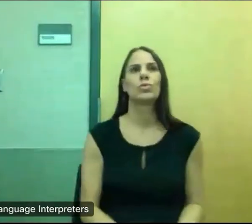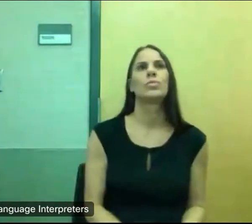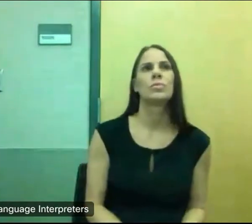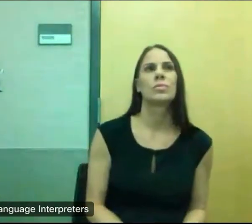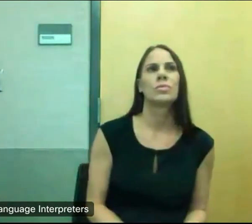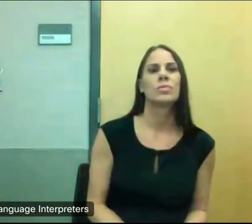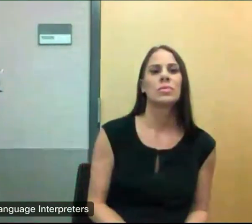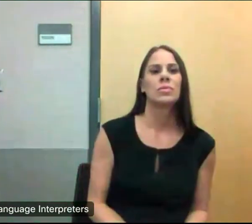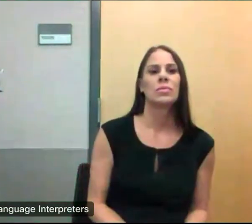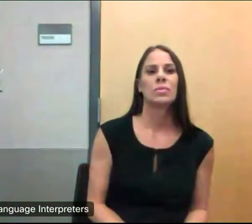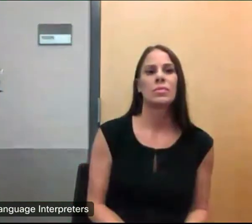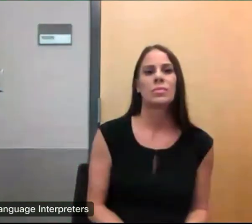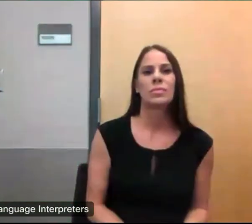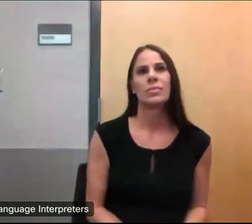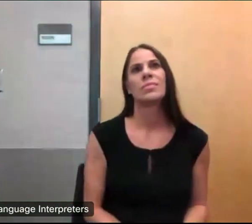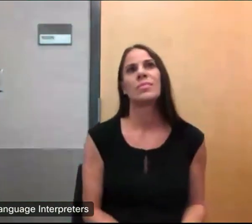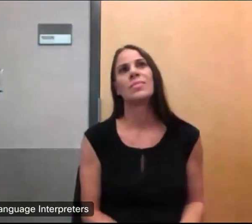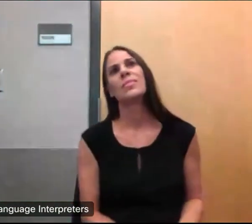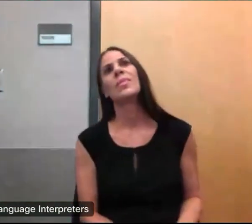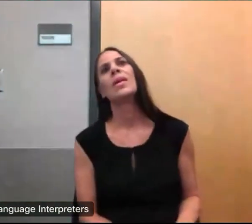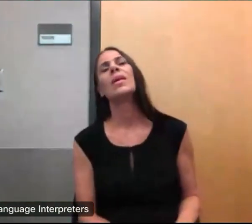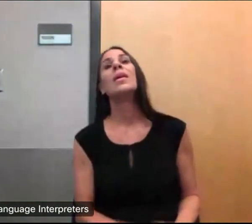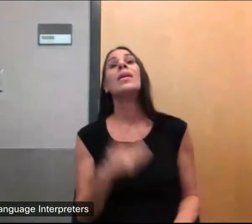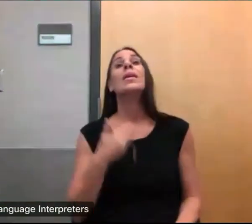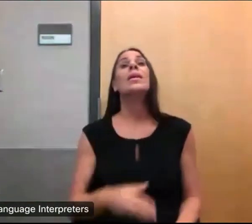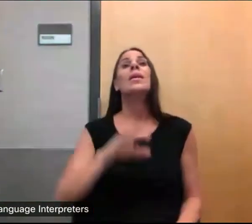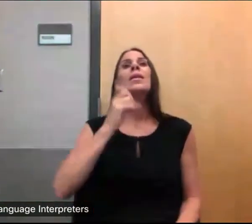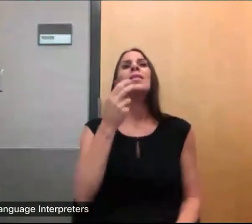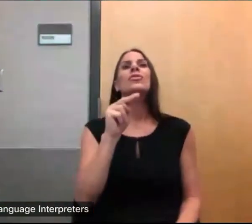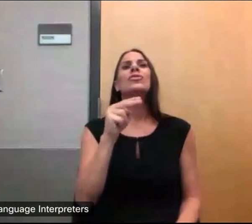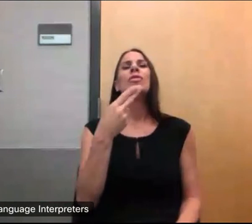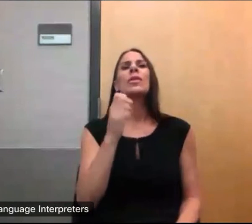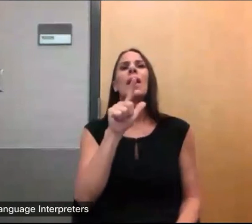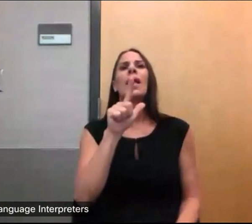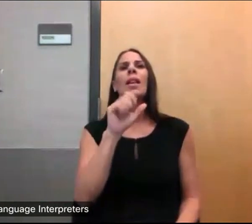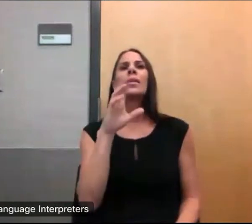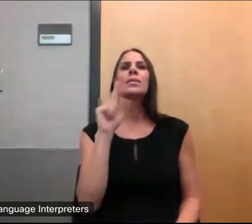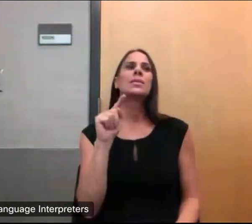Yeah, hi, this is John. Henry said I would just want to make clear that as far as my